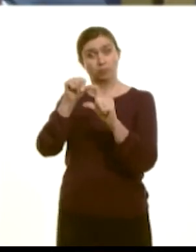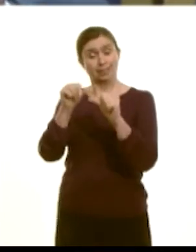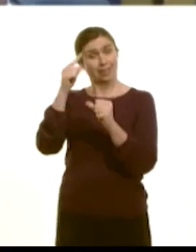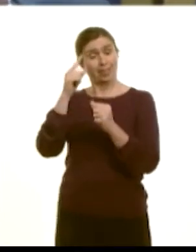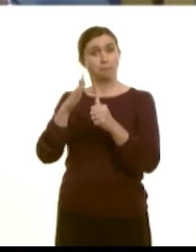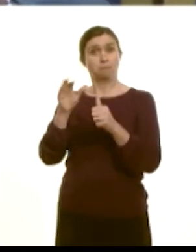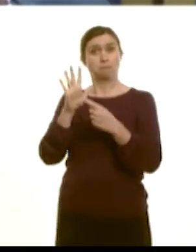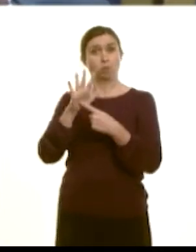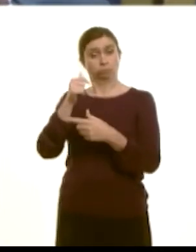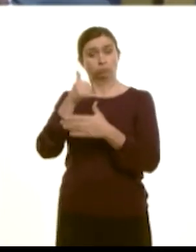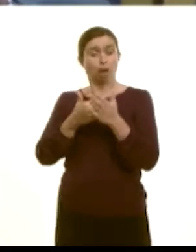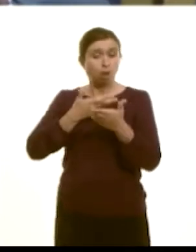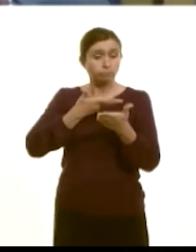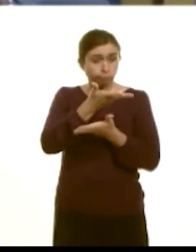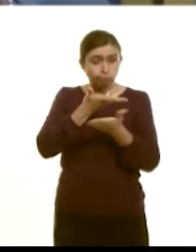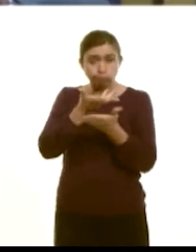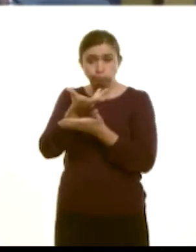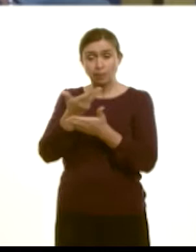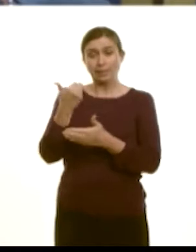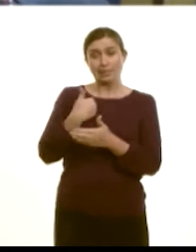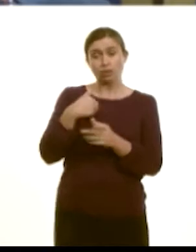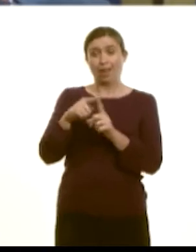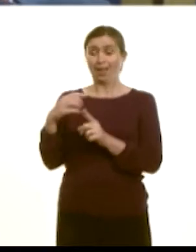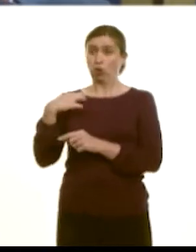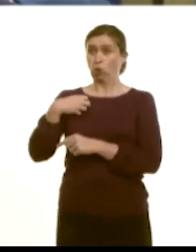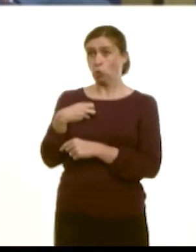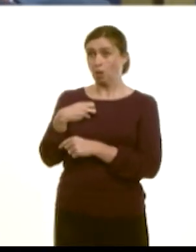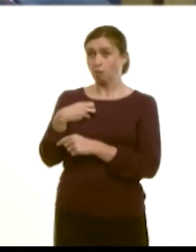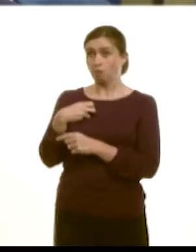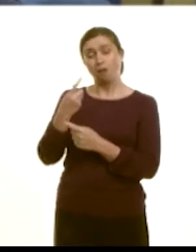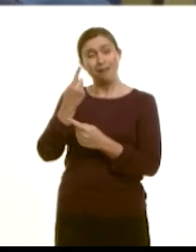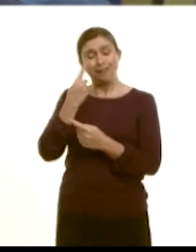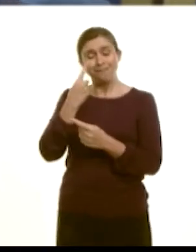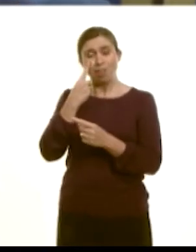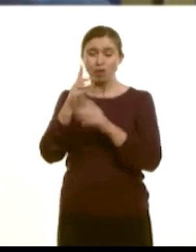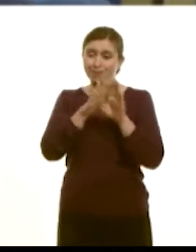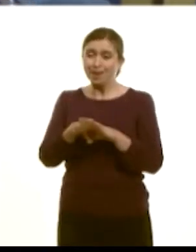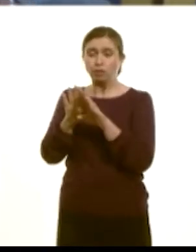the unions so that we can look at the kind of national system for teachers' pay and conditions